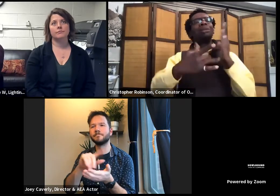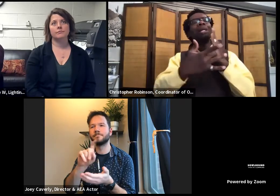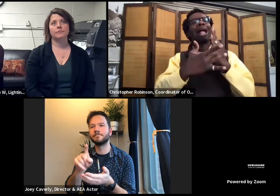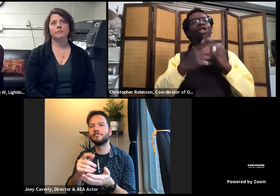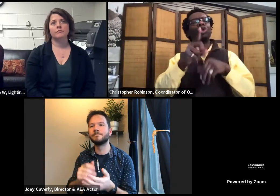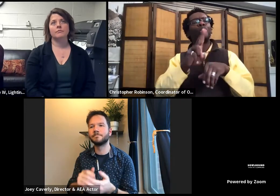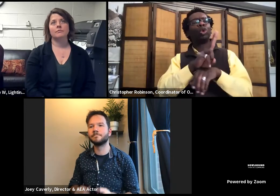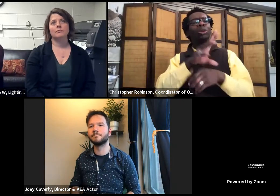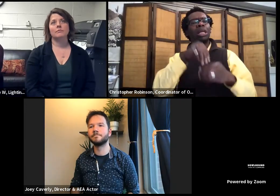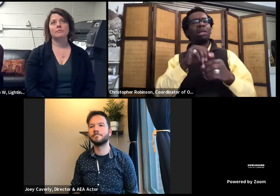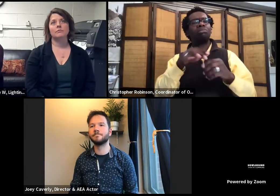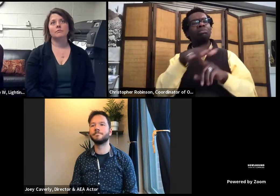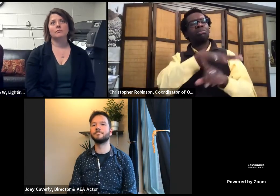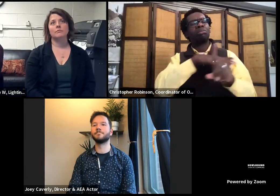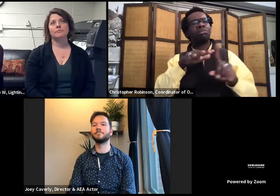Joey? Do you mind repeating the question?